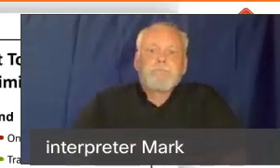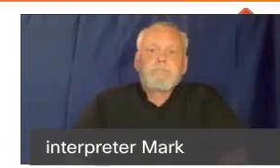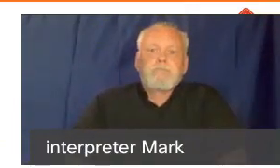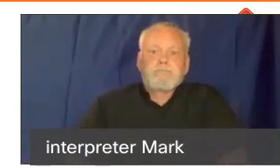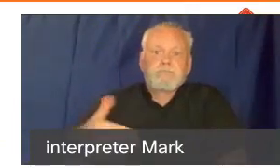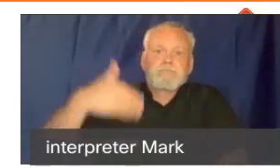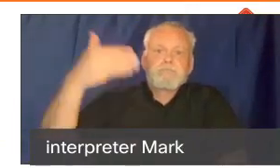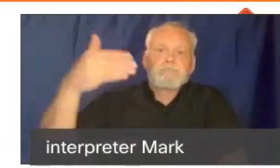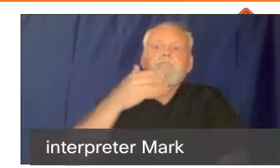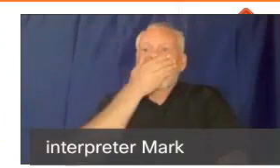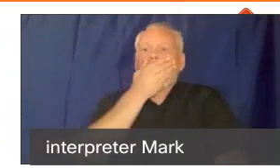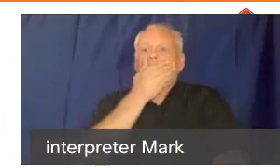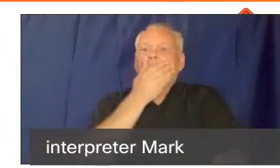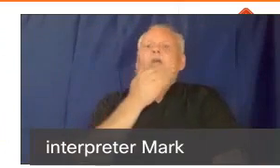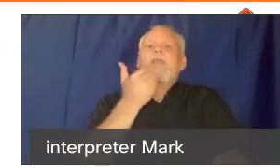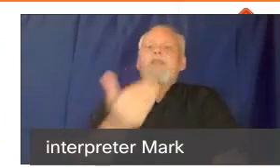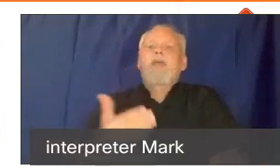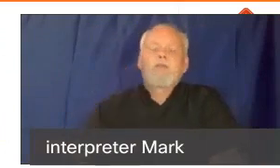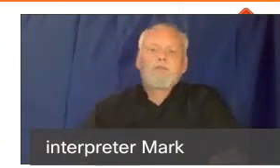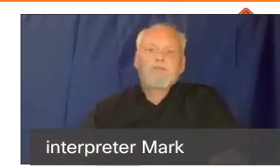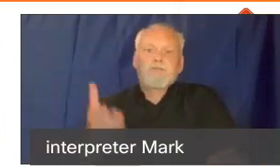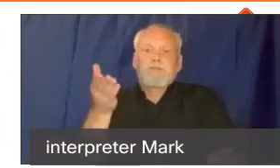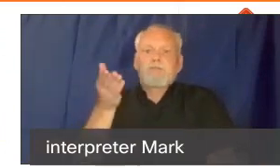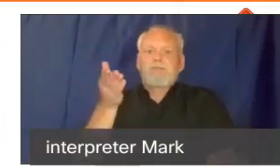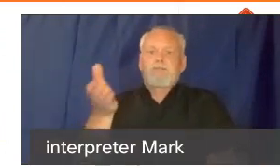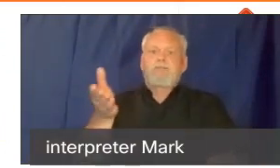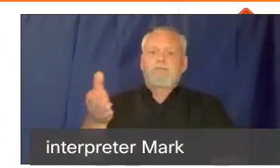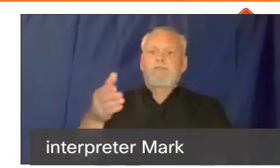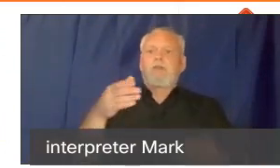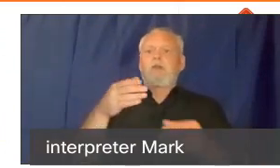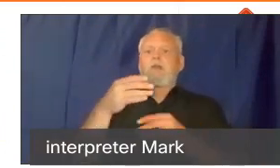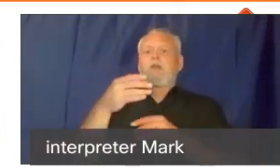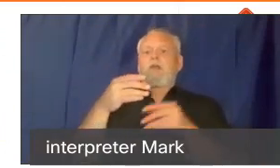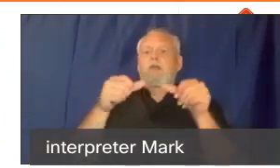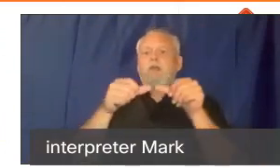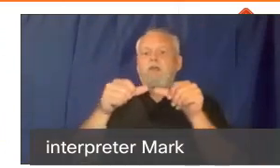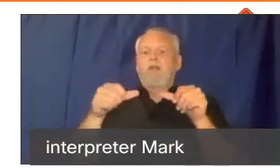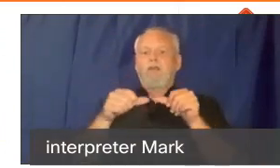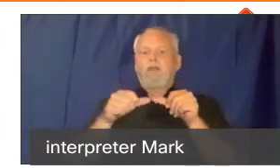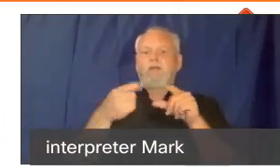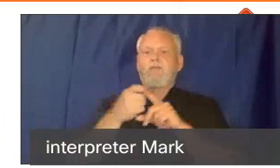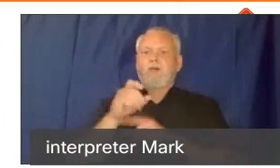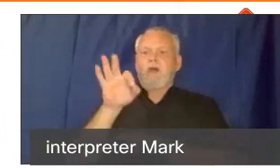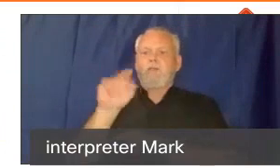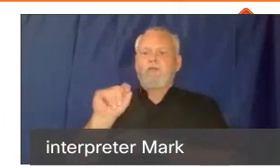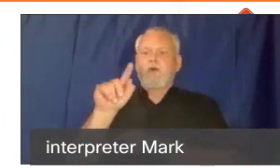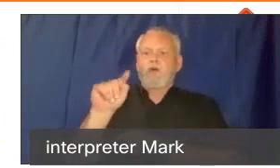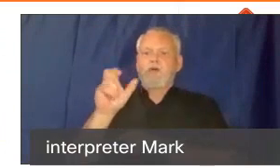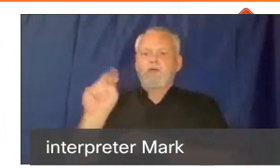Thanks so here's the areas will be like I said, we start from for Titan so 1st, 4th place.